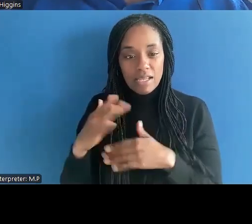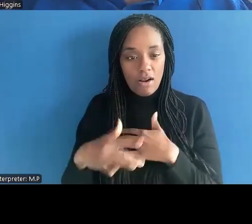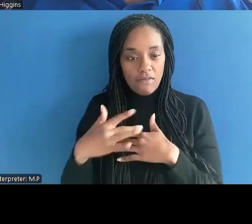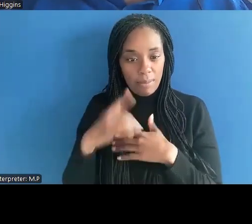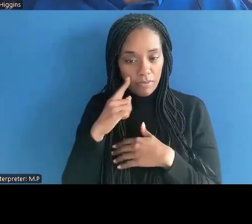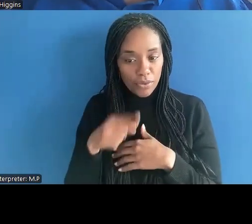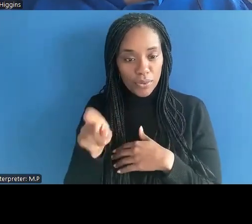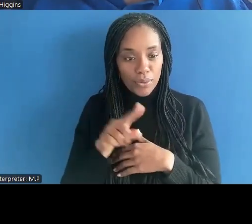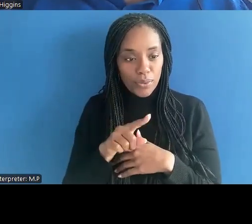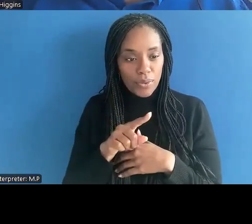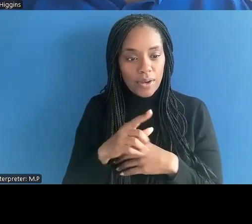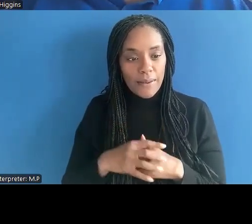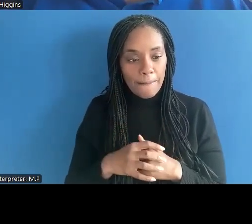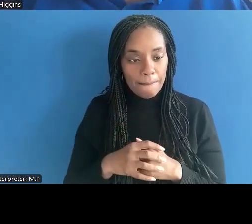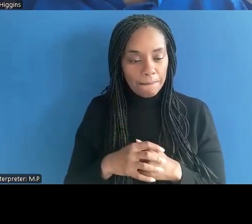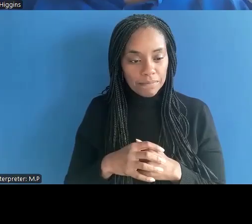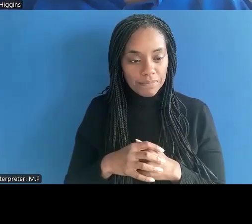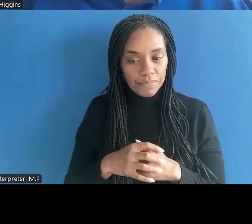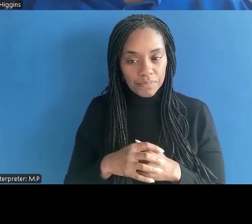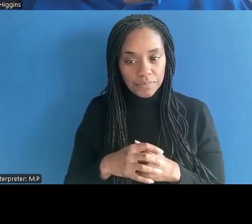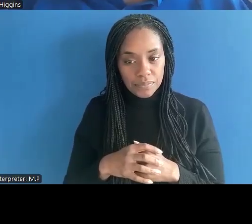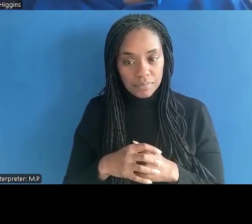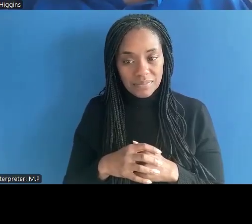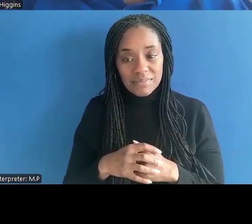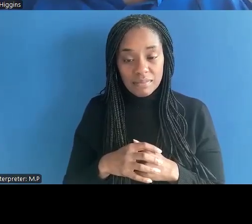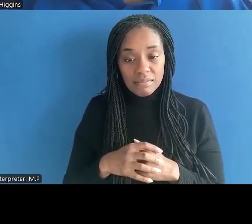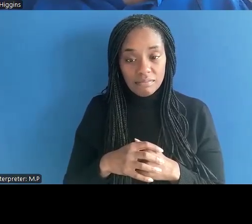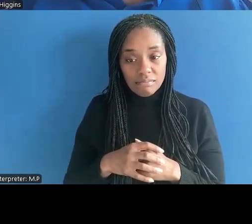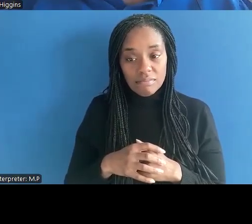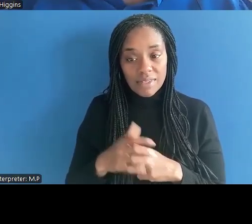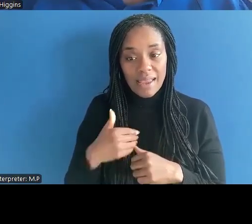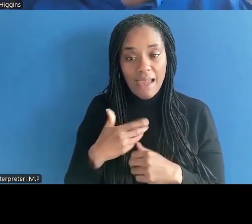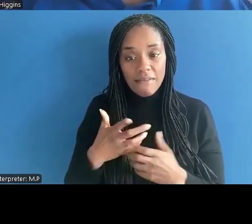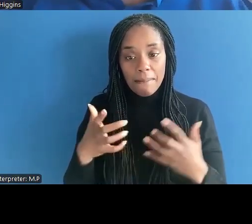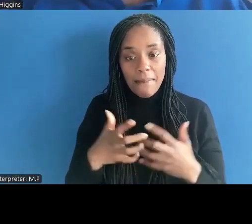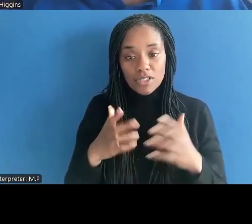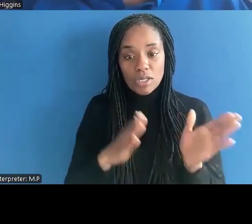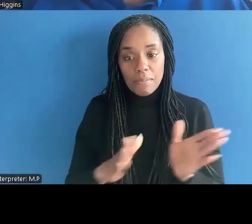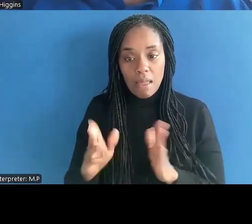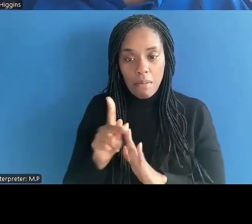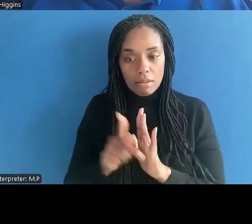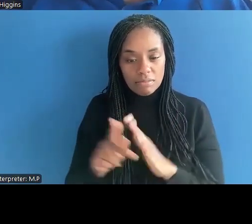And so they're matching, plan, policies that are available. So again, this is something to look into.